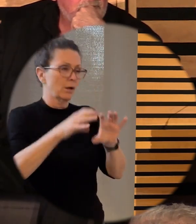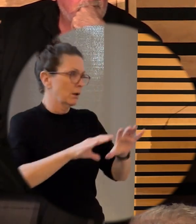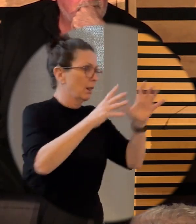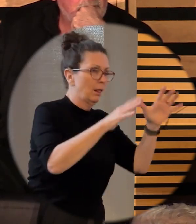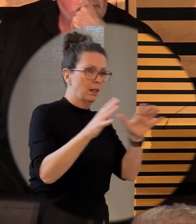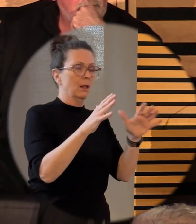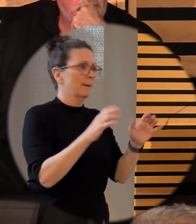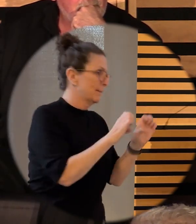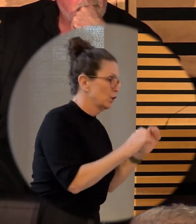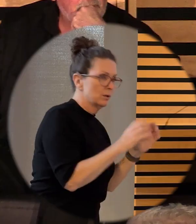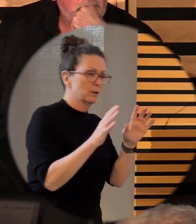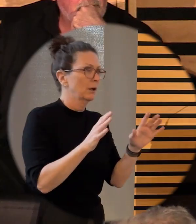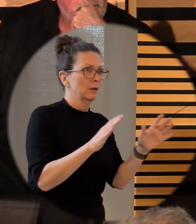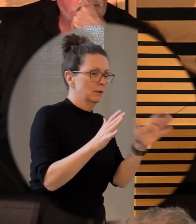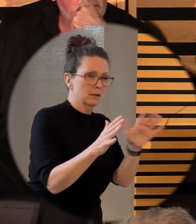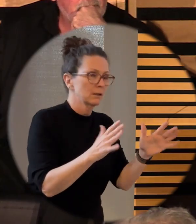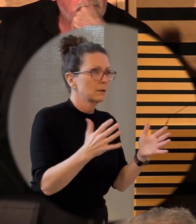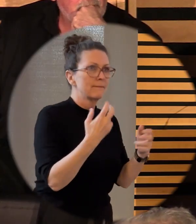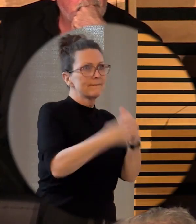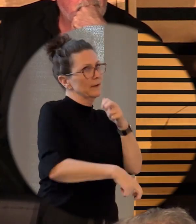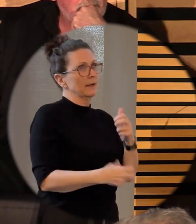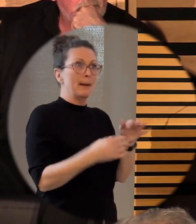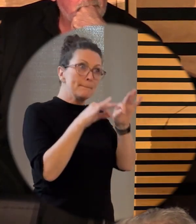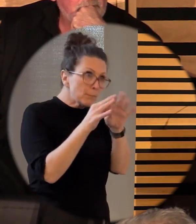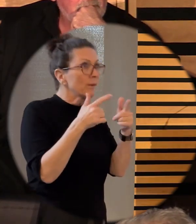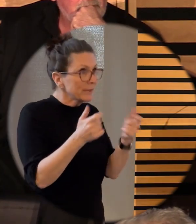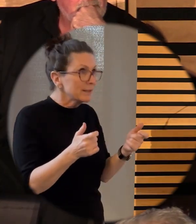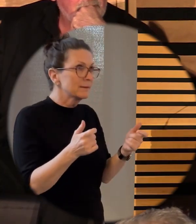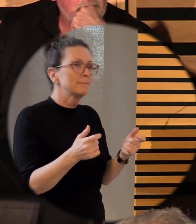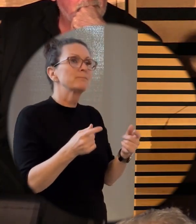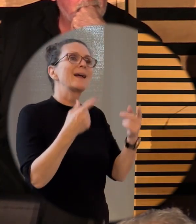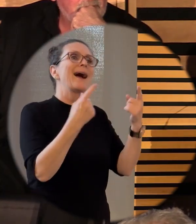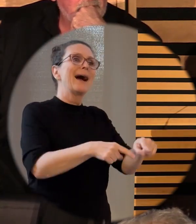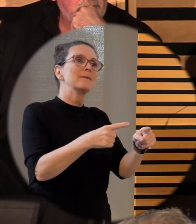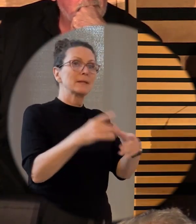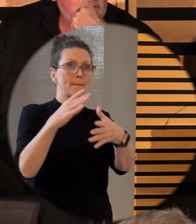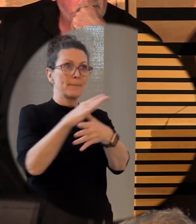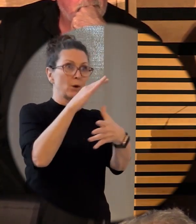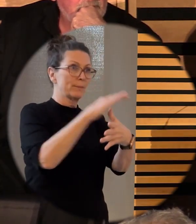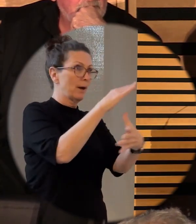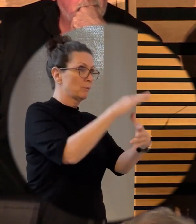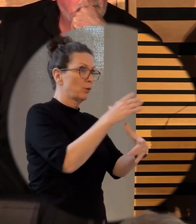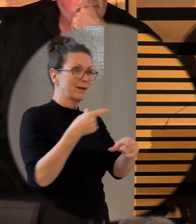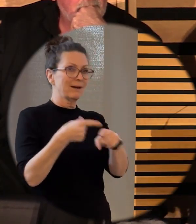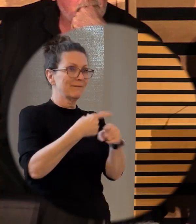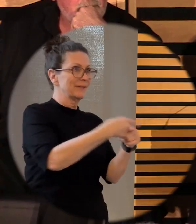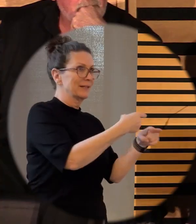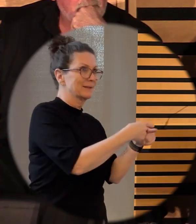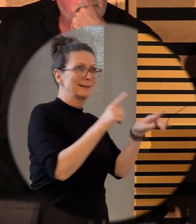is going to be the flavor of the day. some very important things conflict and decisions have to